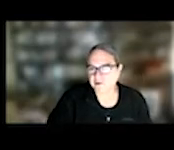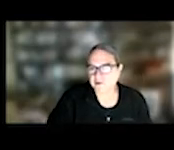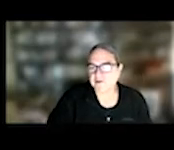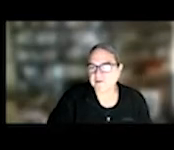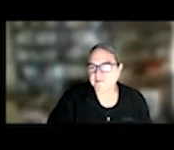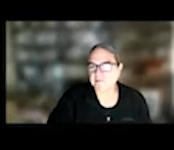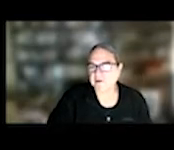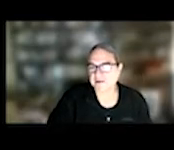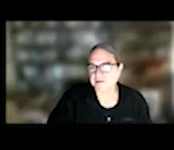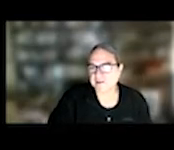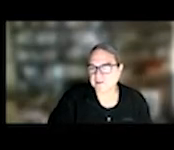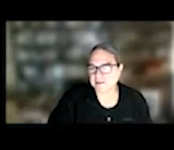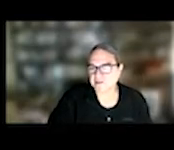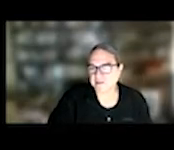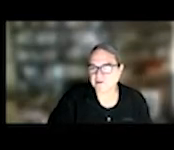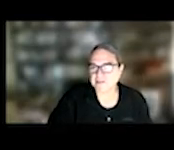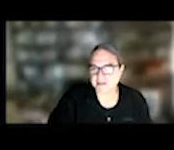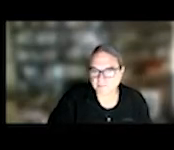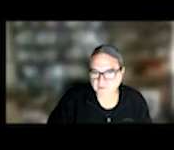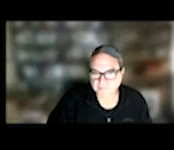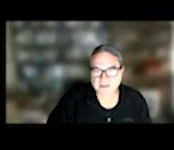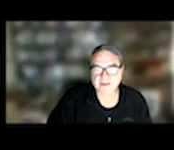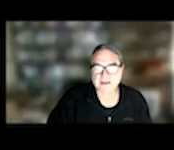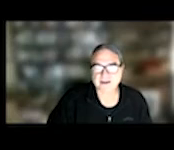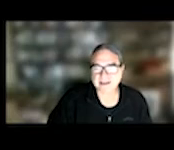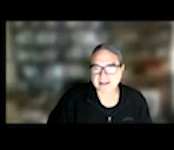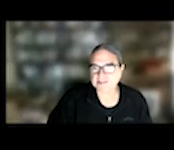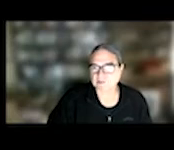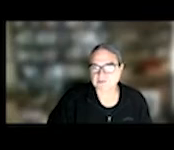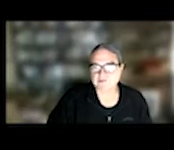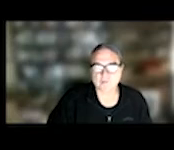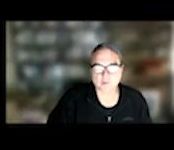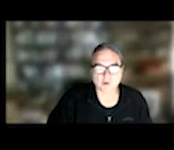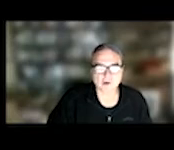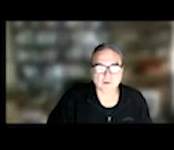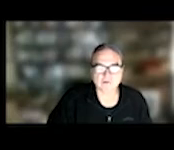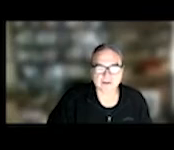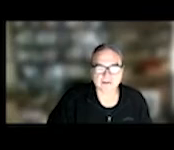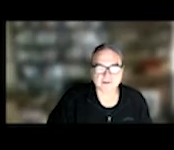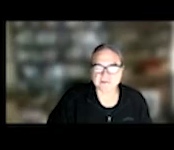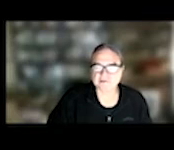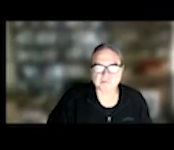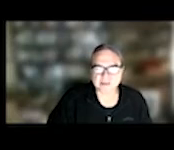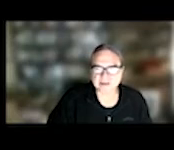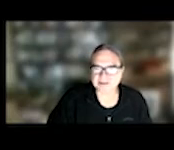of the American Indian population in our sample had a scores of four or greater. So tremendous